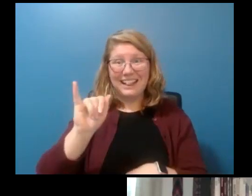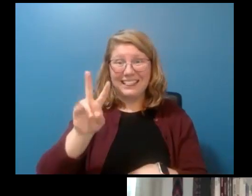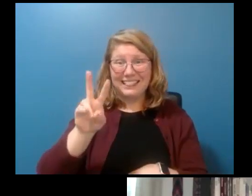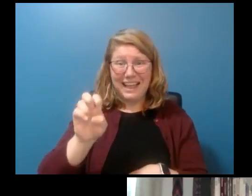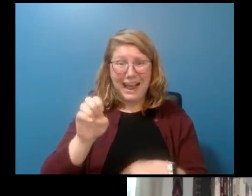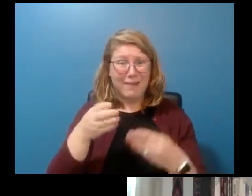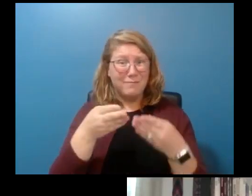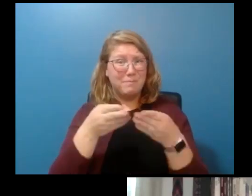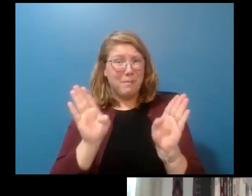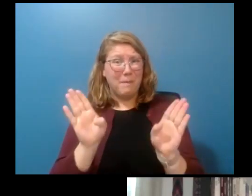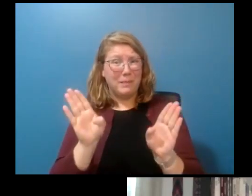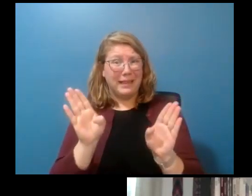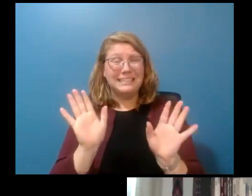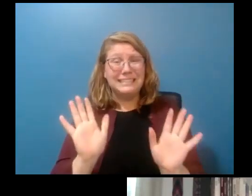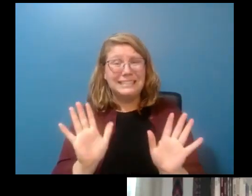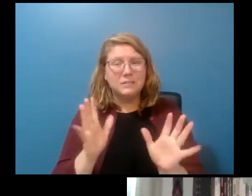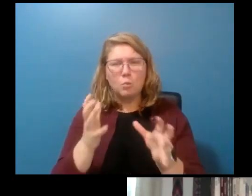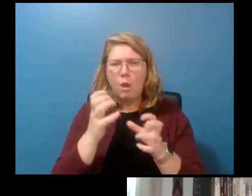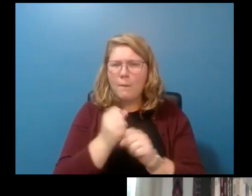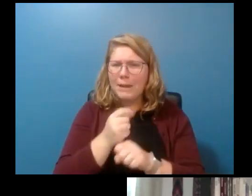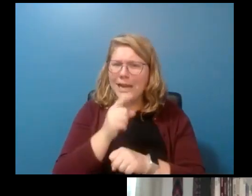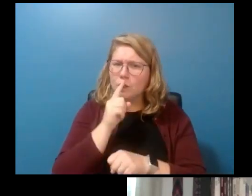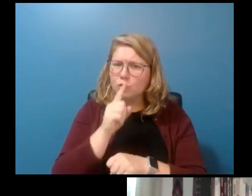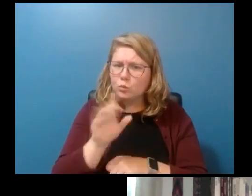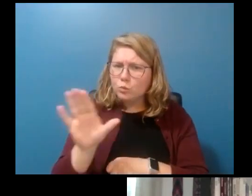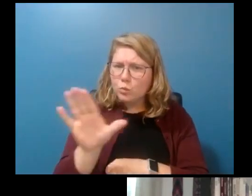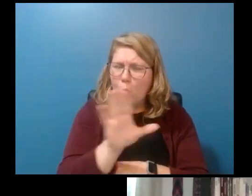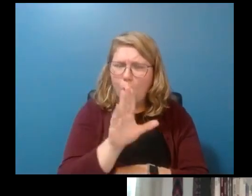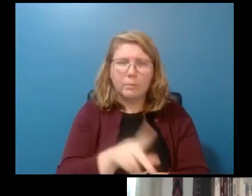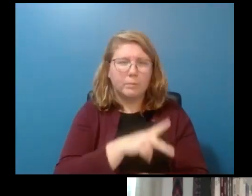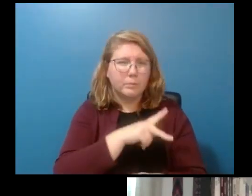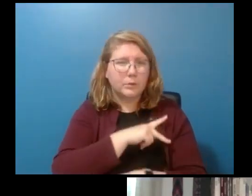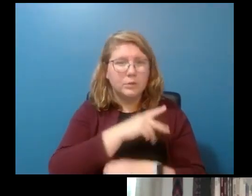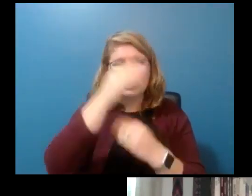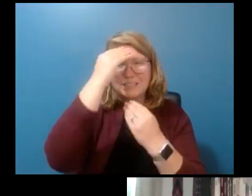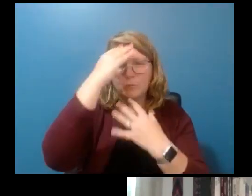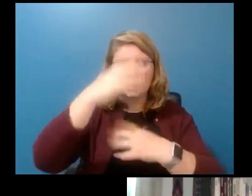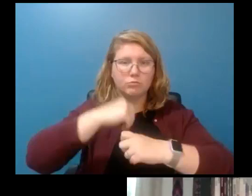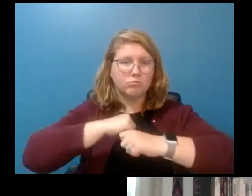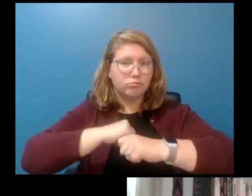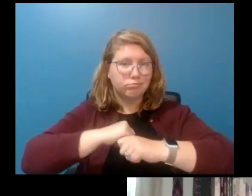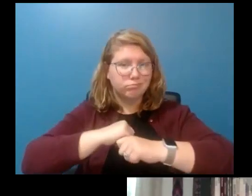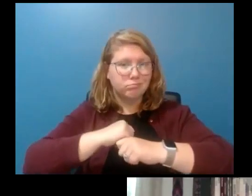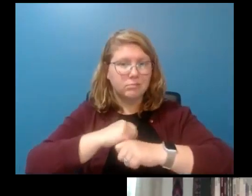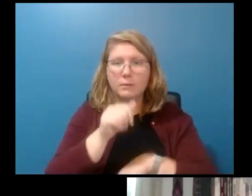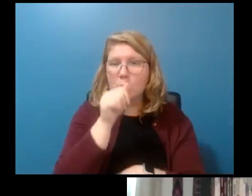embedded captions to make it accessible for everyone, as much as we can.